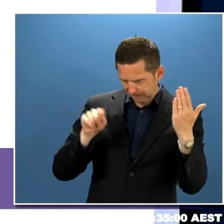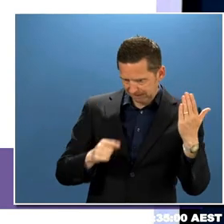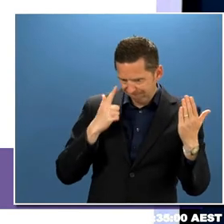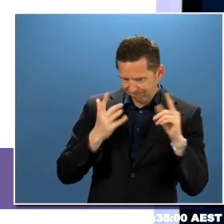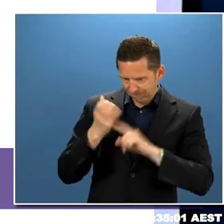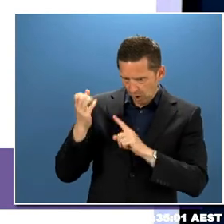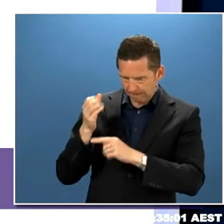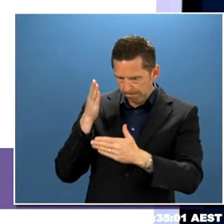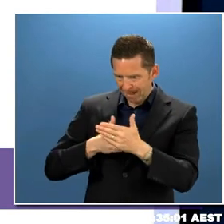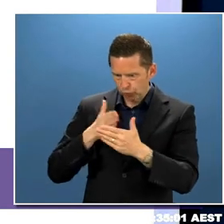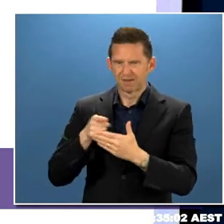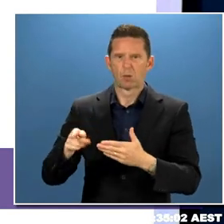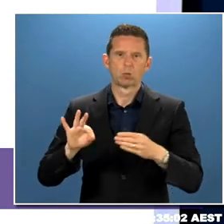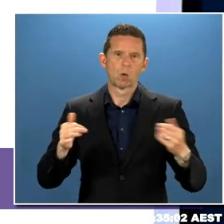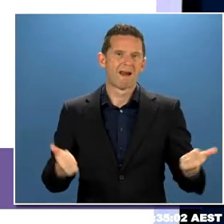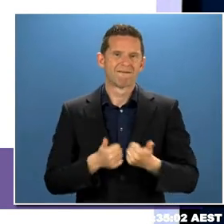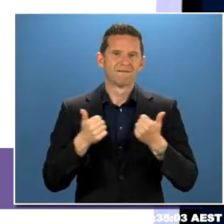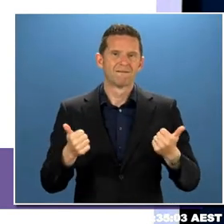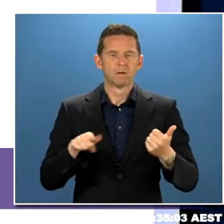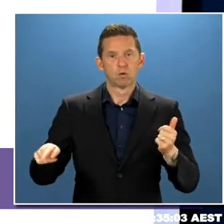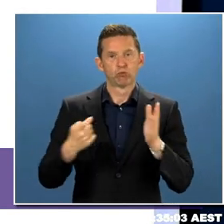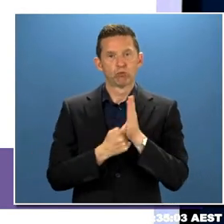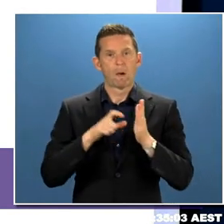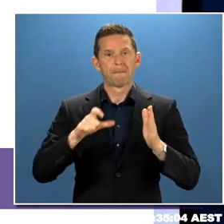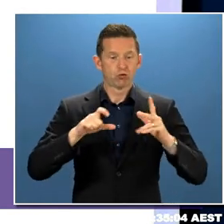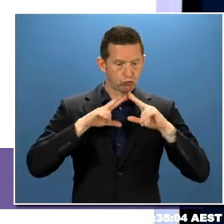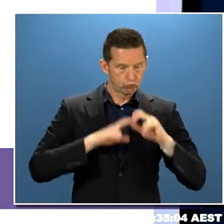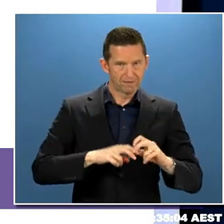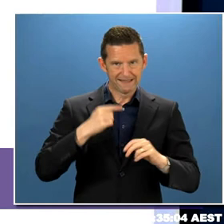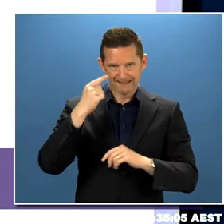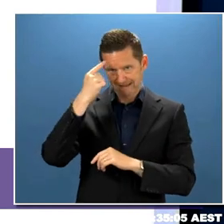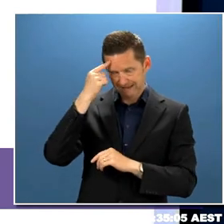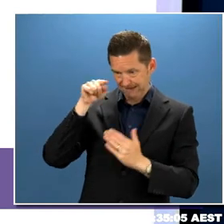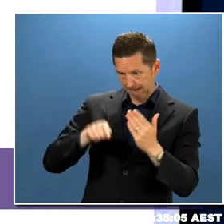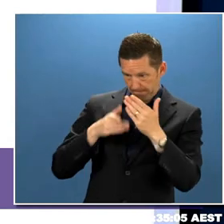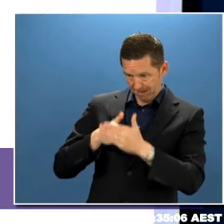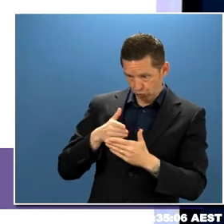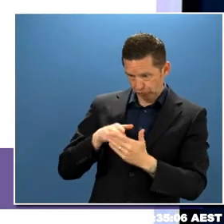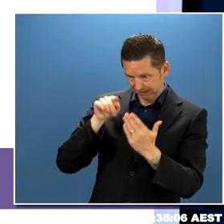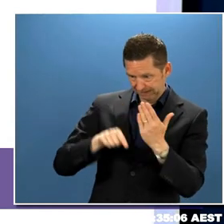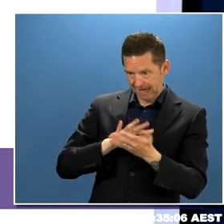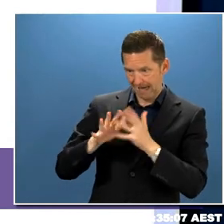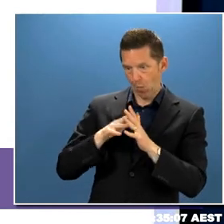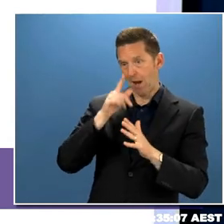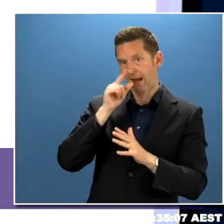The Royal Commission will have to address how the barriers can be addressed and eliminated.